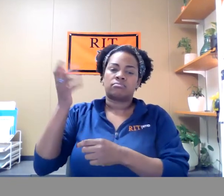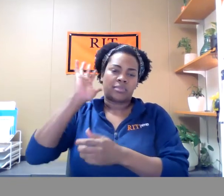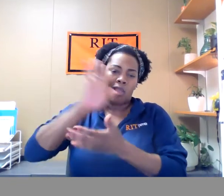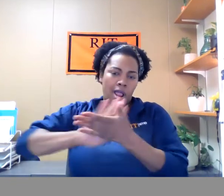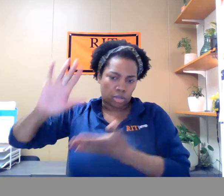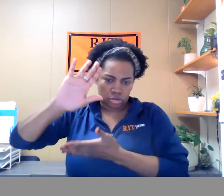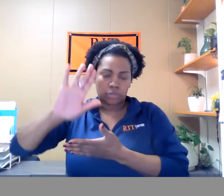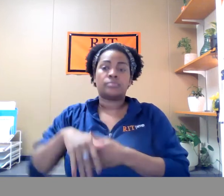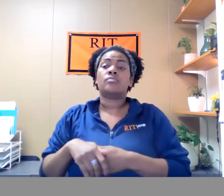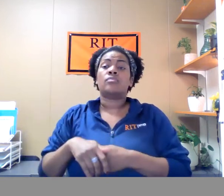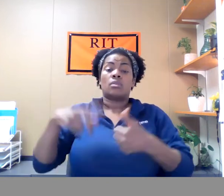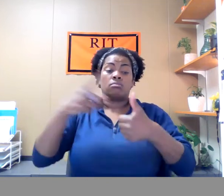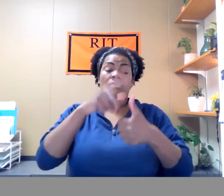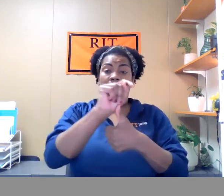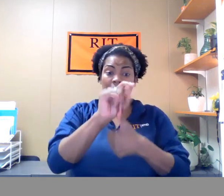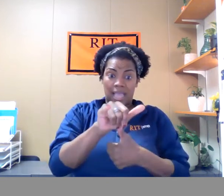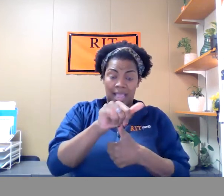So previous students.